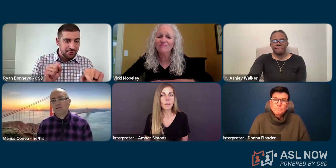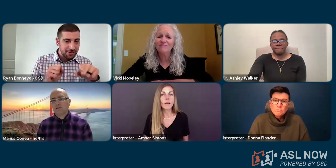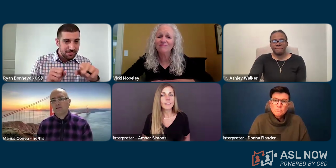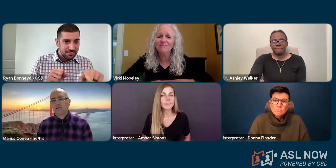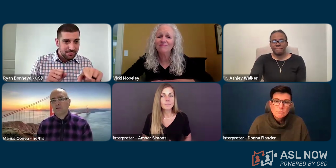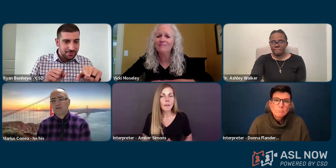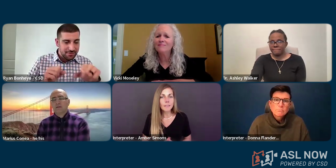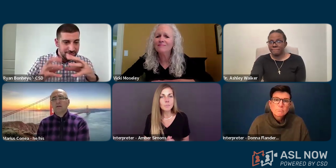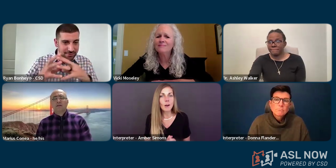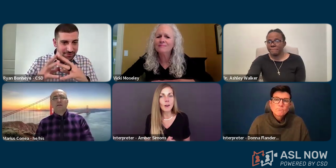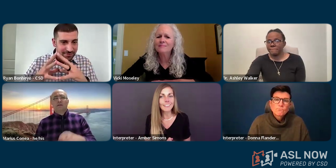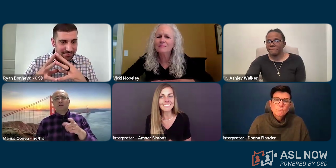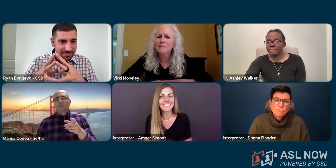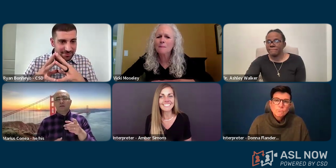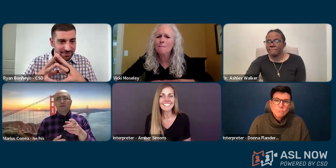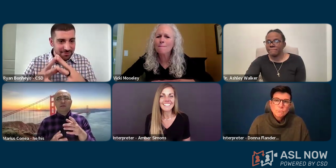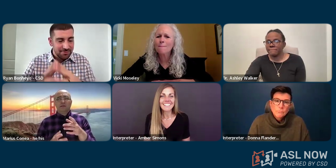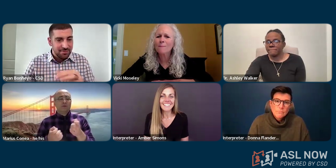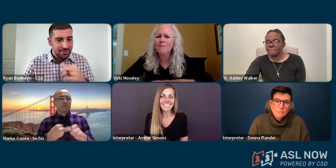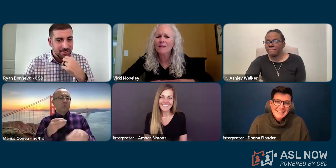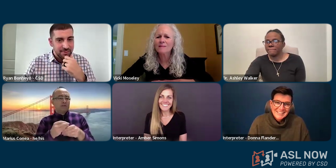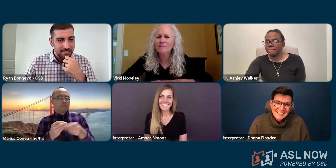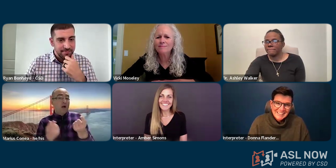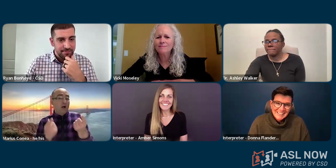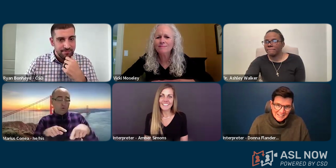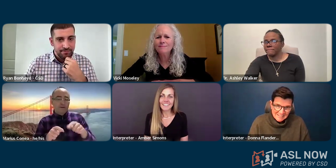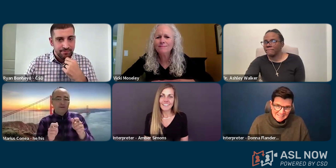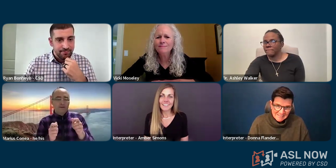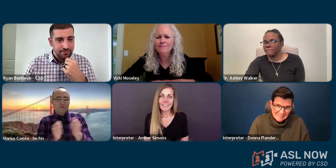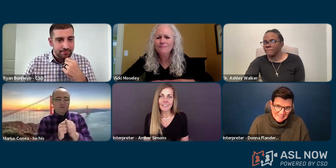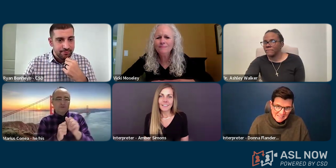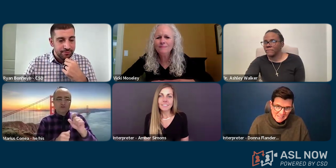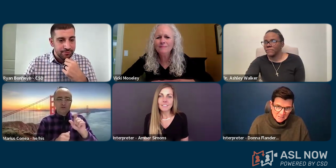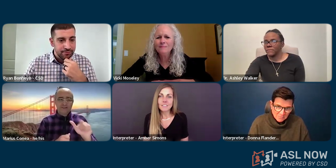Okay. Back to Marius, he says.